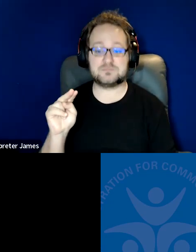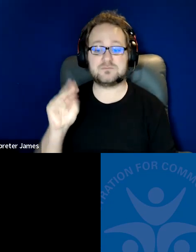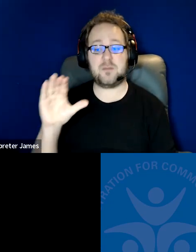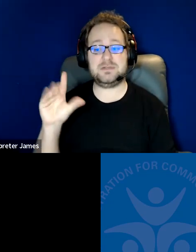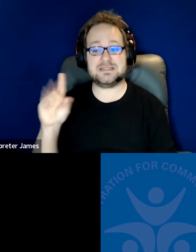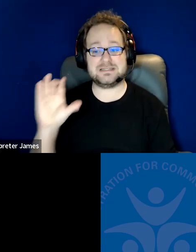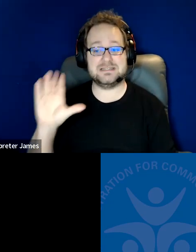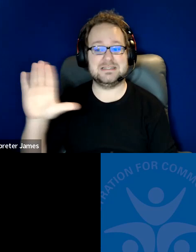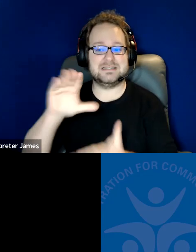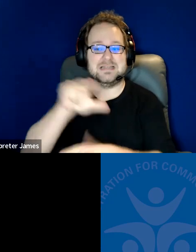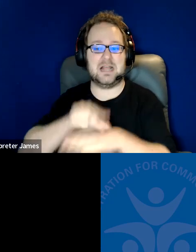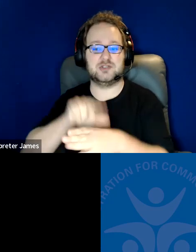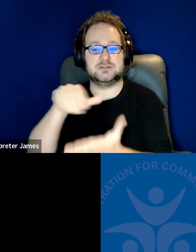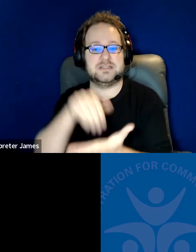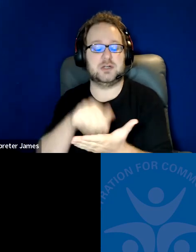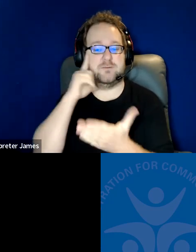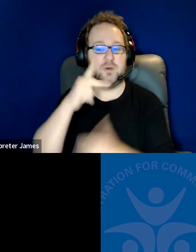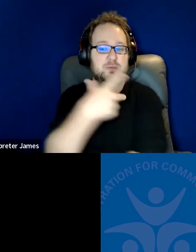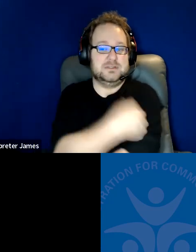Center for Immunization and Respiratory Diseases.